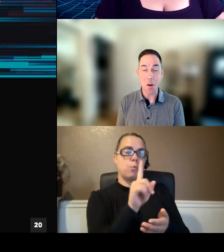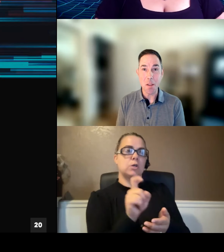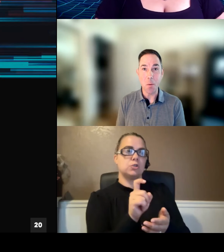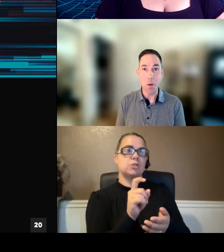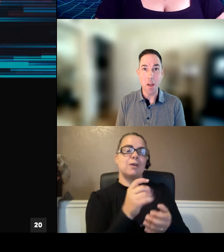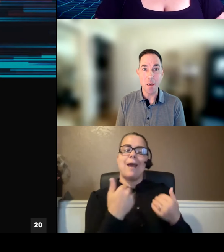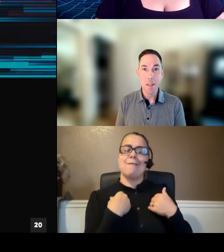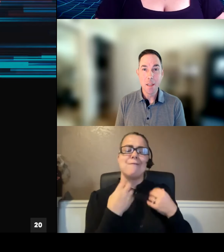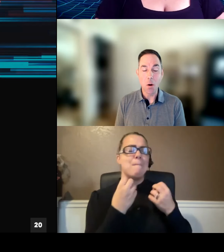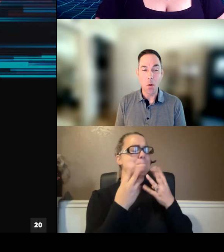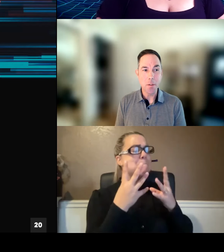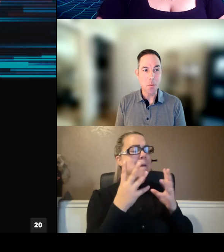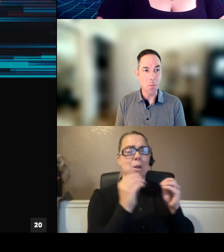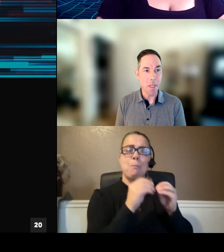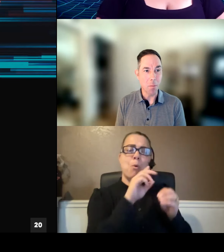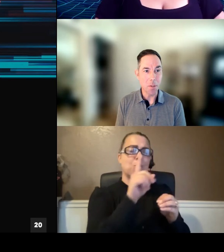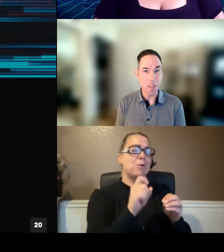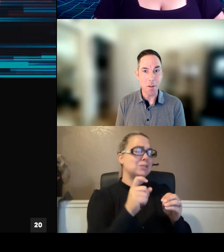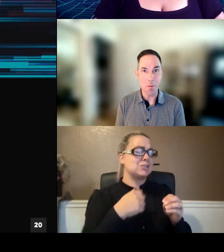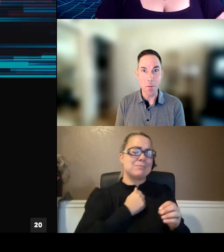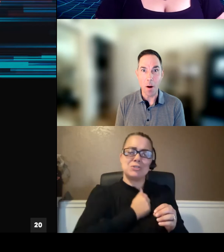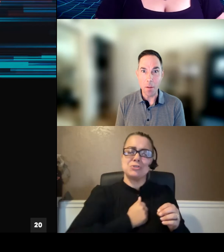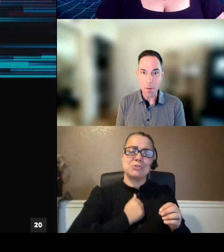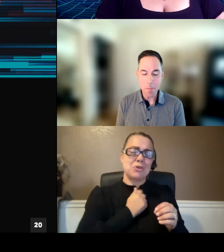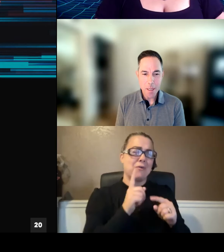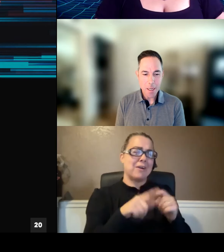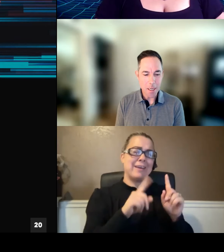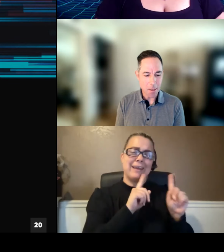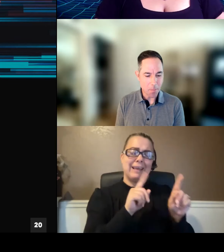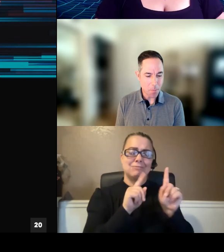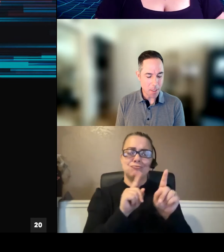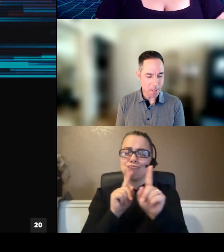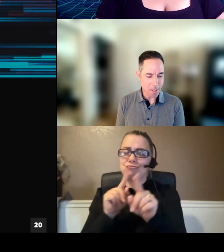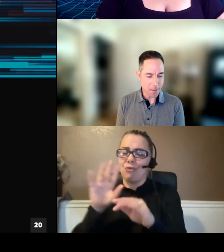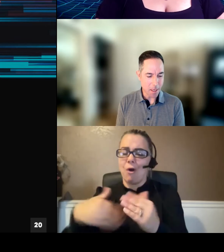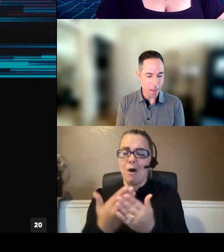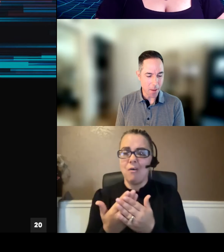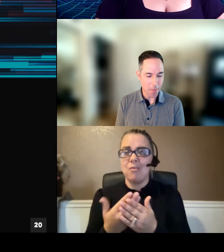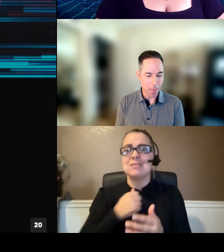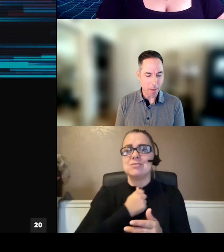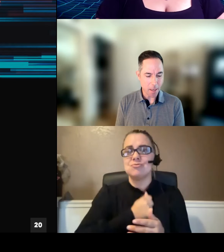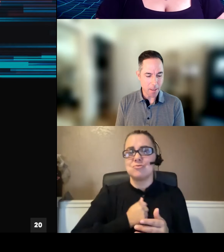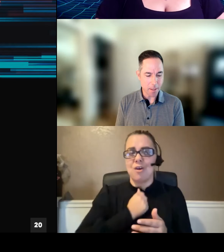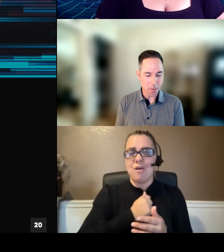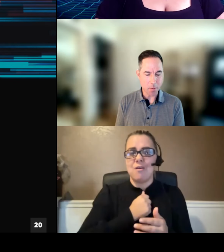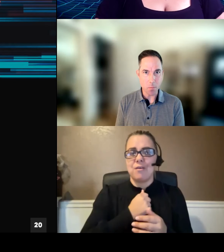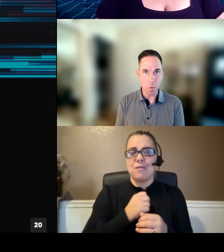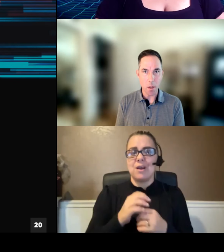sorry we are not going to be able to get through all of them, but that that ties into as well,